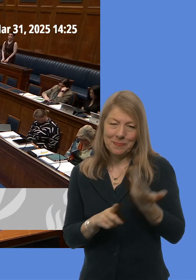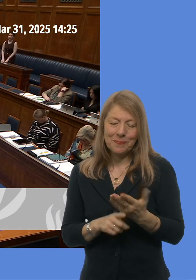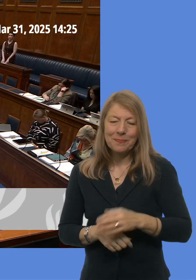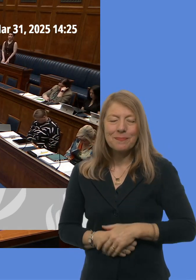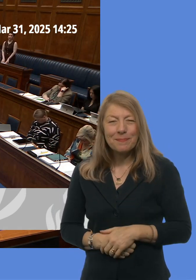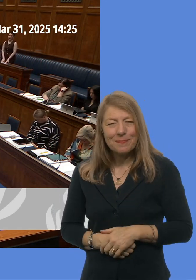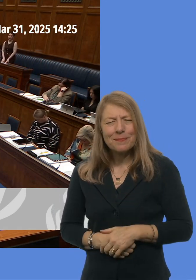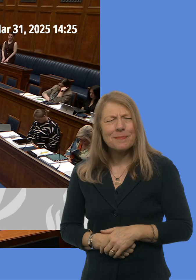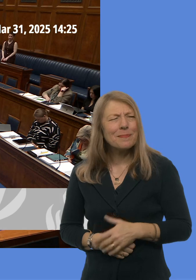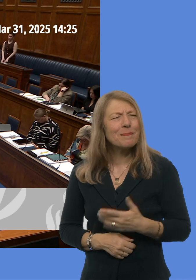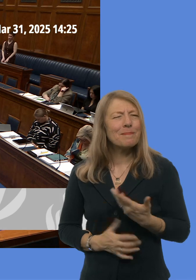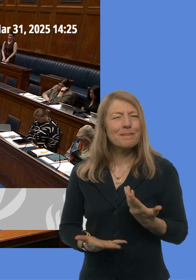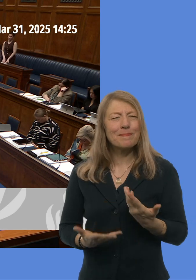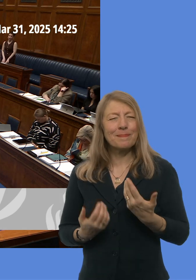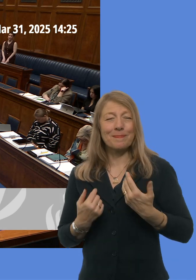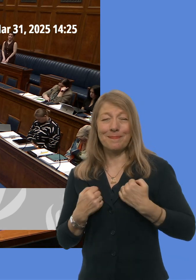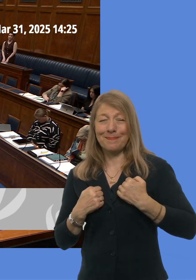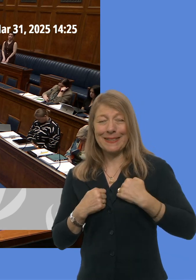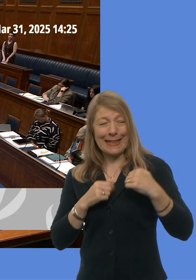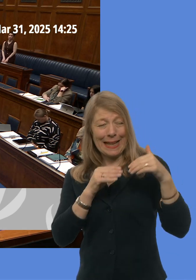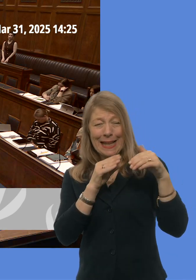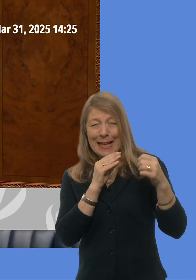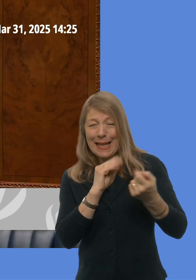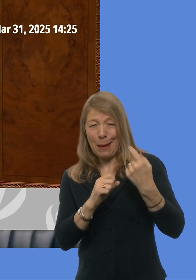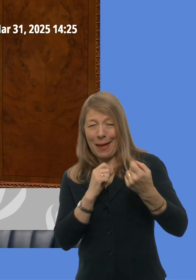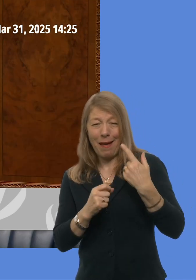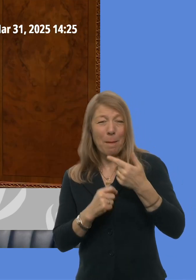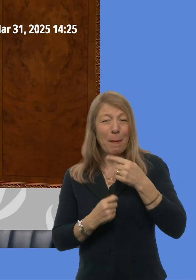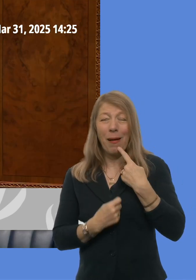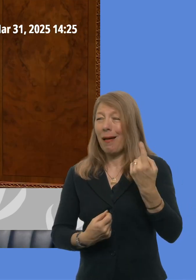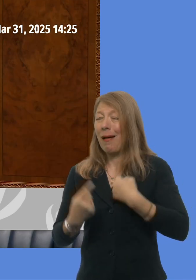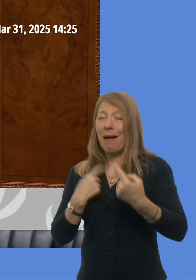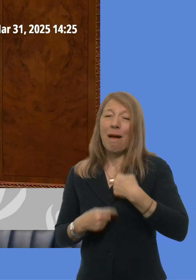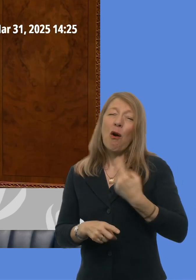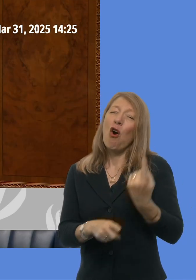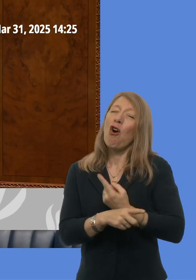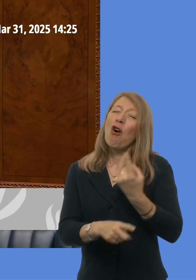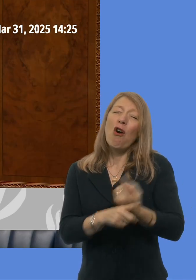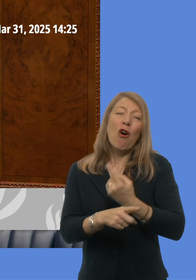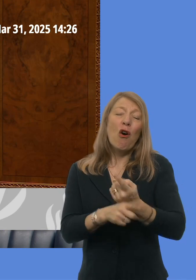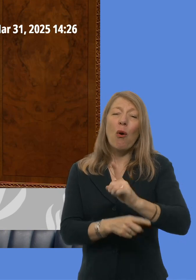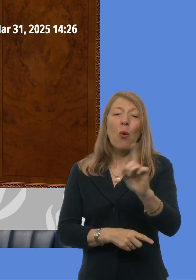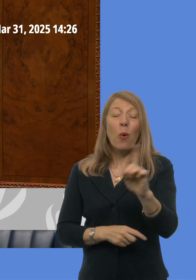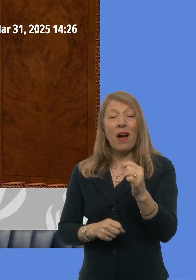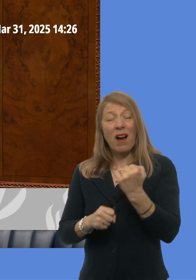often about in my inbox and in my office is around the humanitarian crisis in Gaza. I know you were in DC for a number of days.